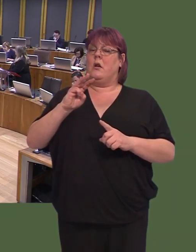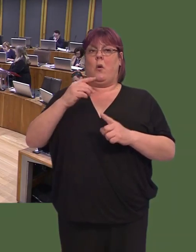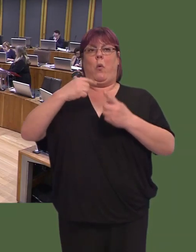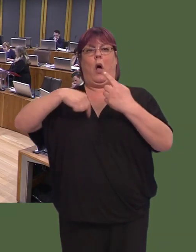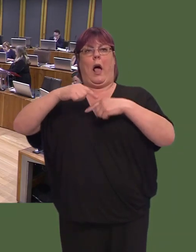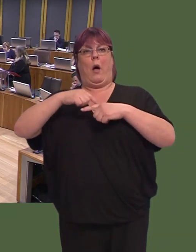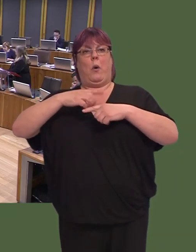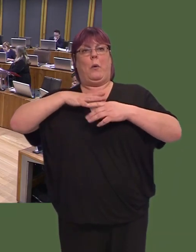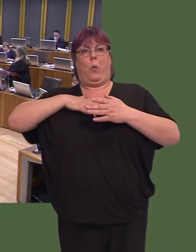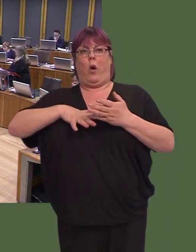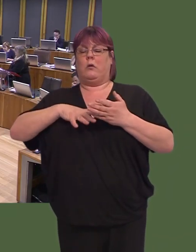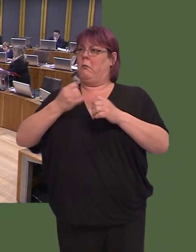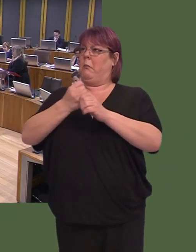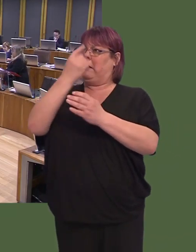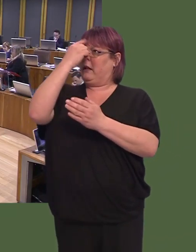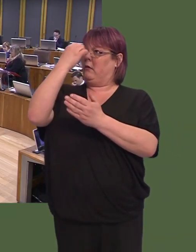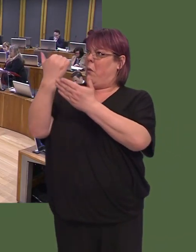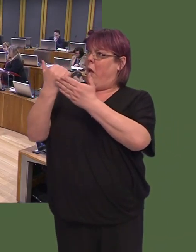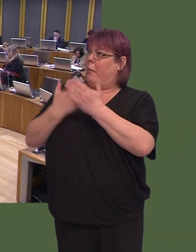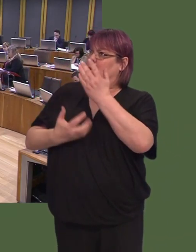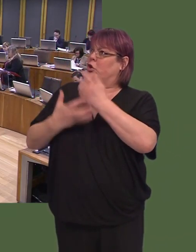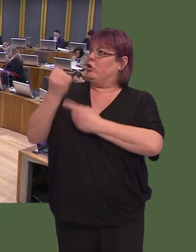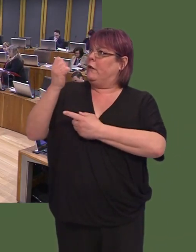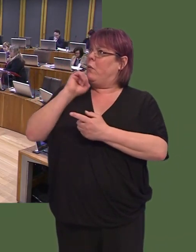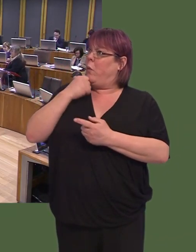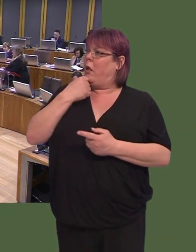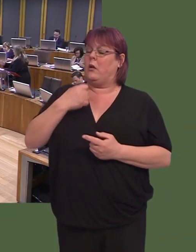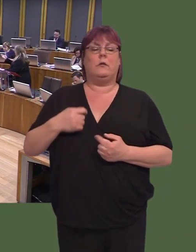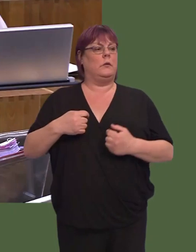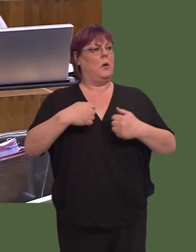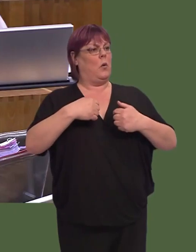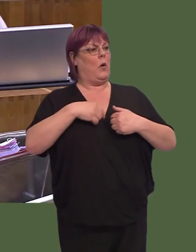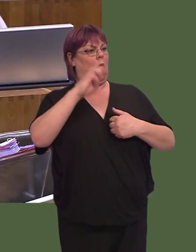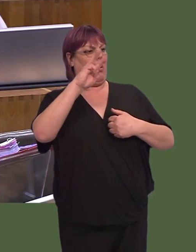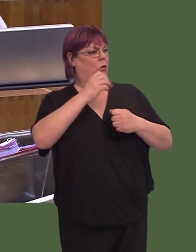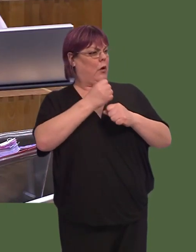Will you help us deliver it? Julie James AM: We've been very clear as a Welsh Government, and indeed, in co-operation